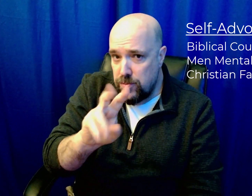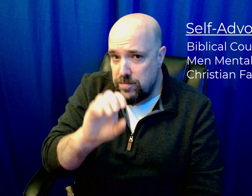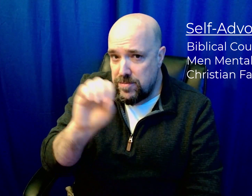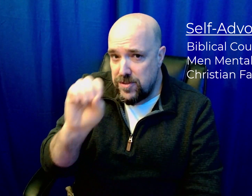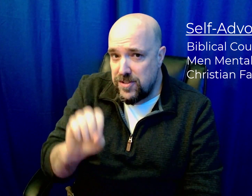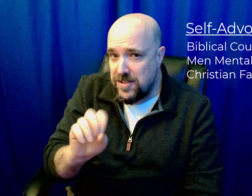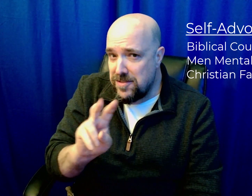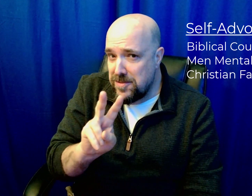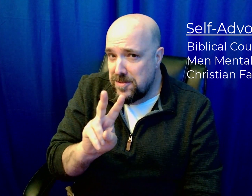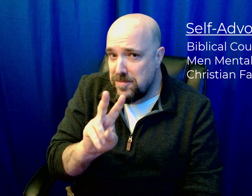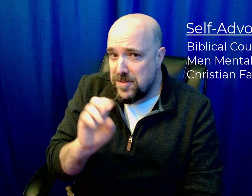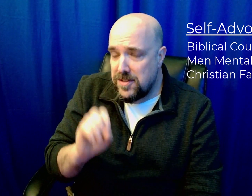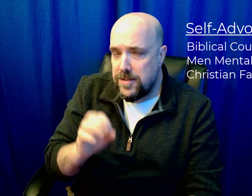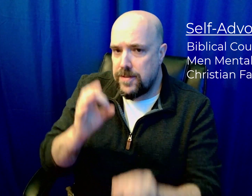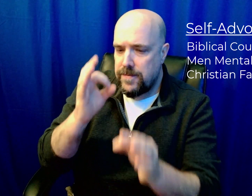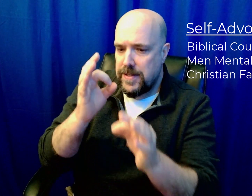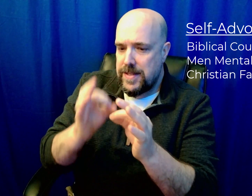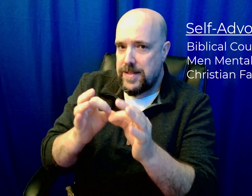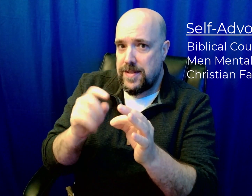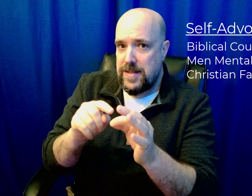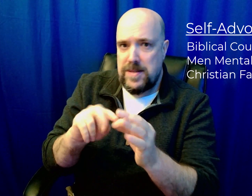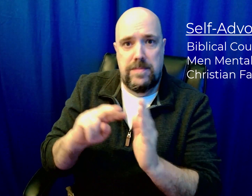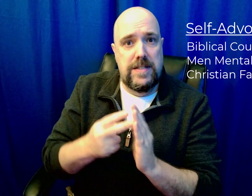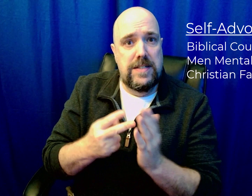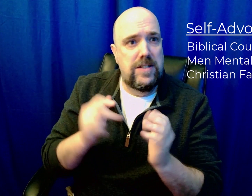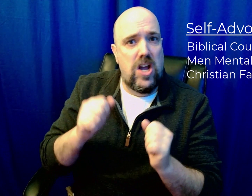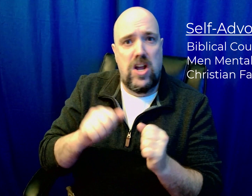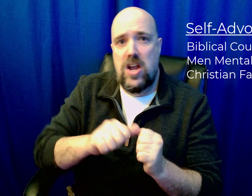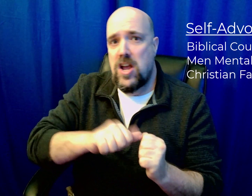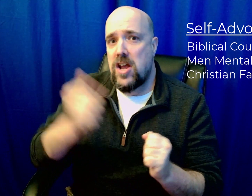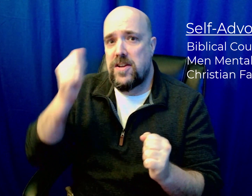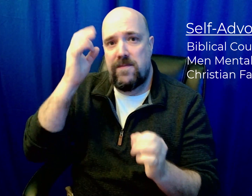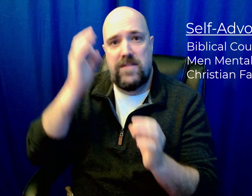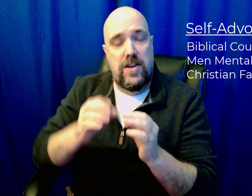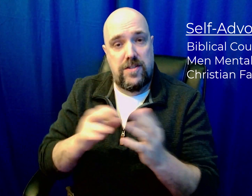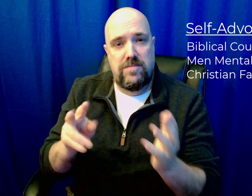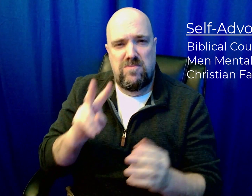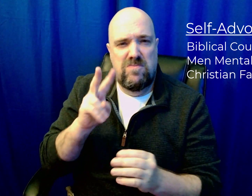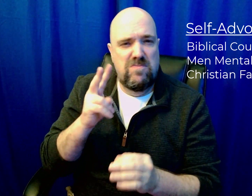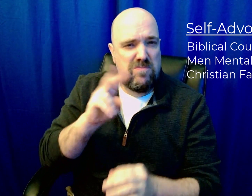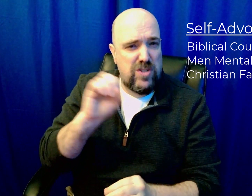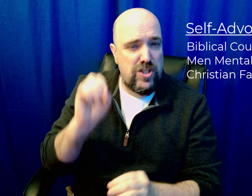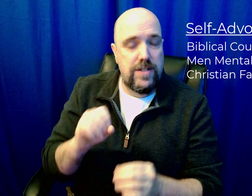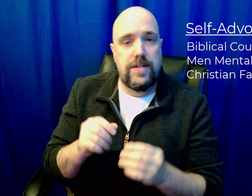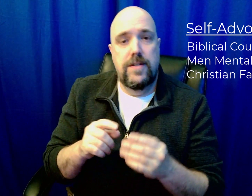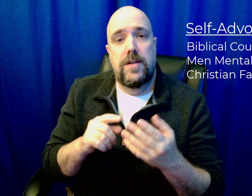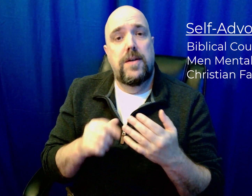Yes, 2% have faith. The meaning of faith means that 2% have any kind of faith.